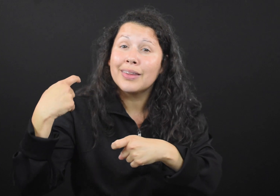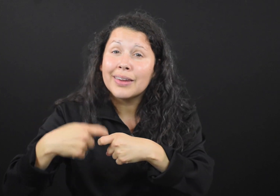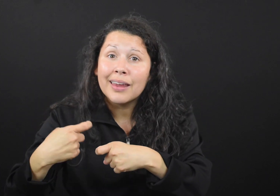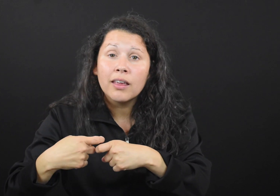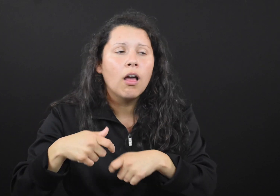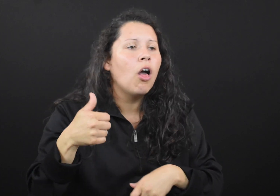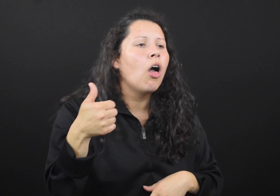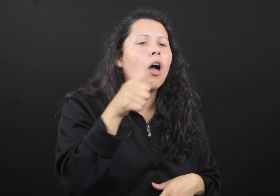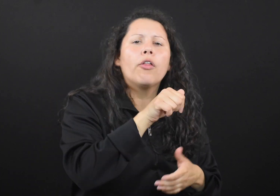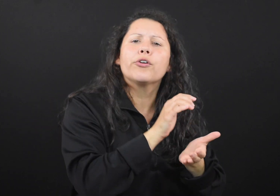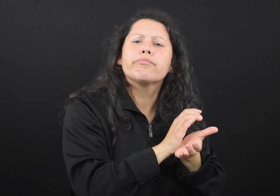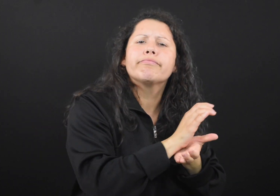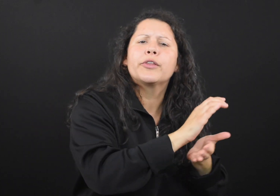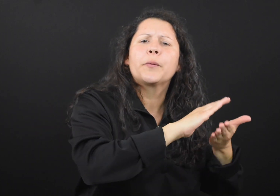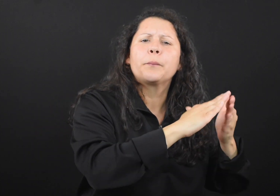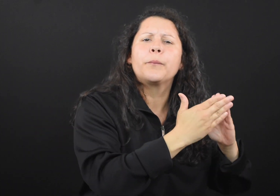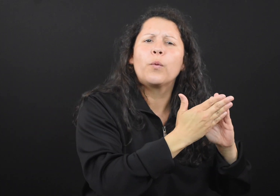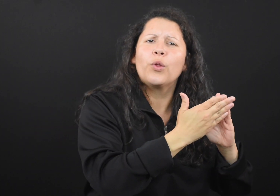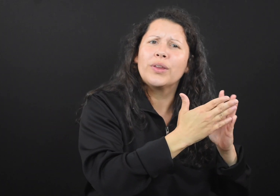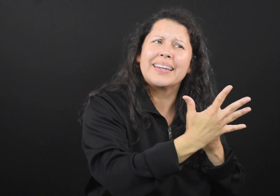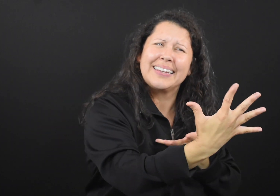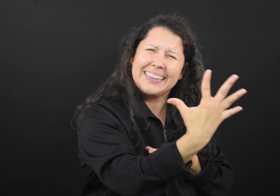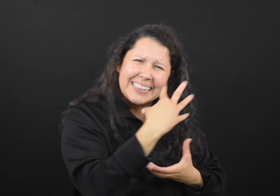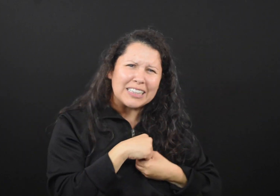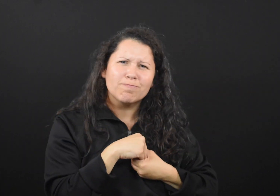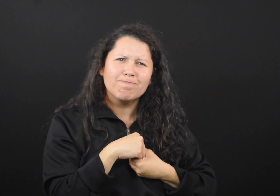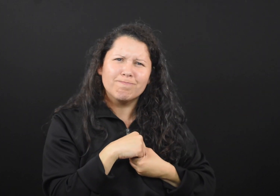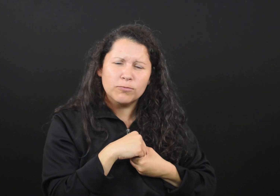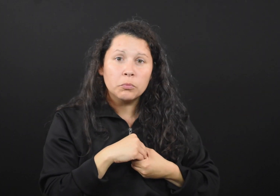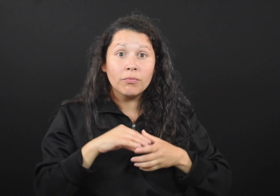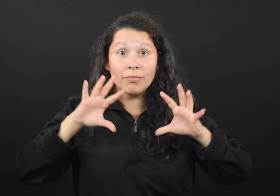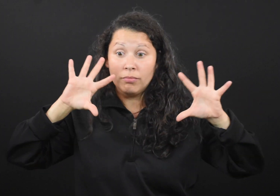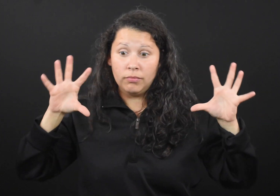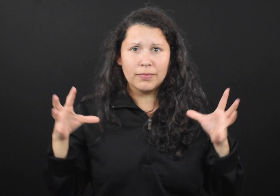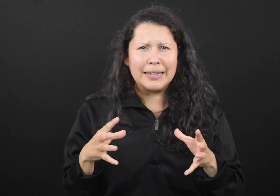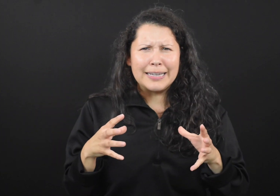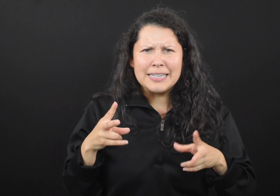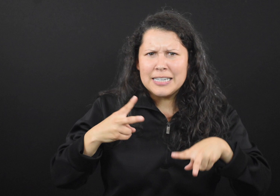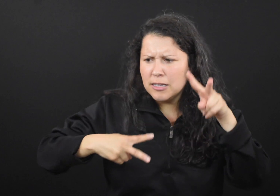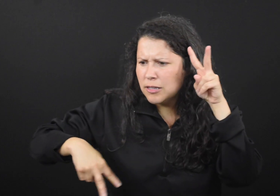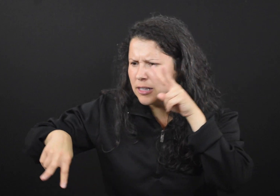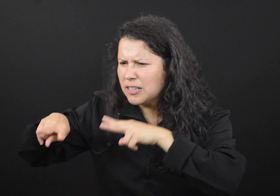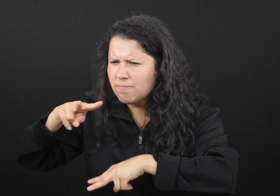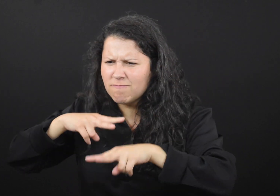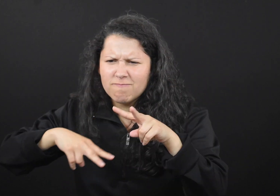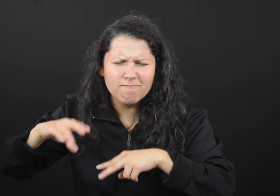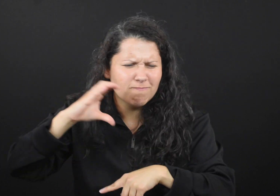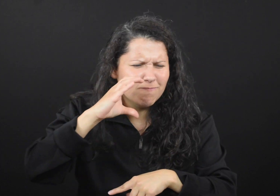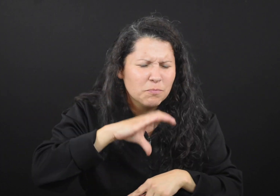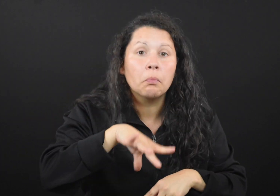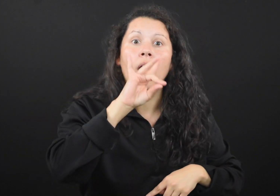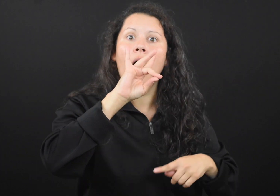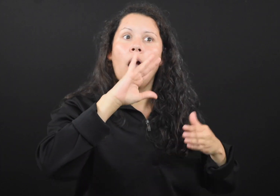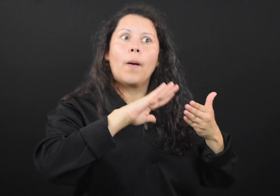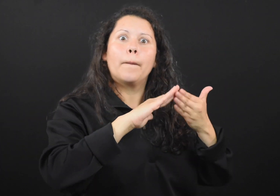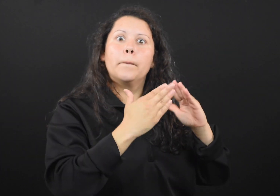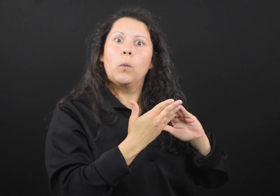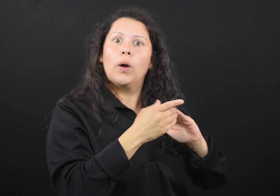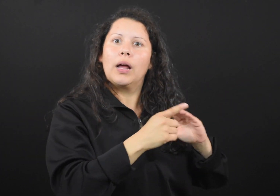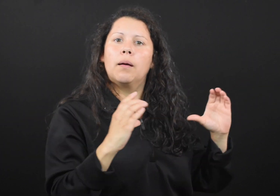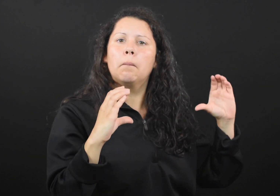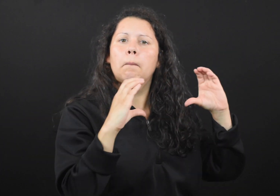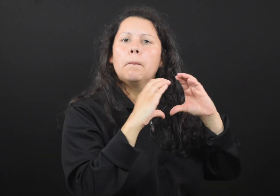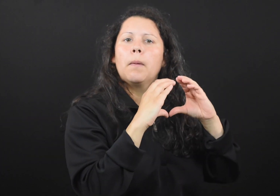the Latinx and other underserved communities, and together, they identified mobile home communities